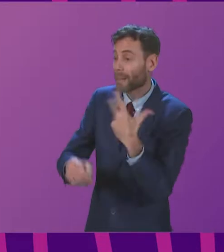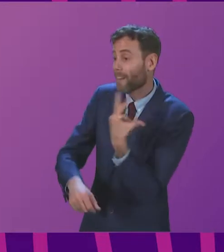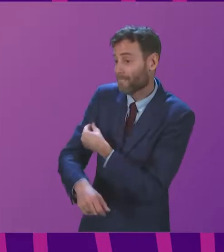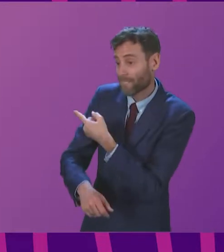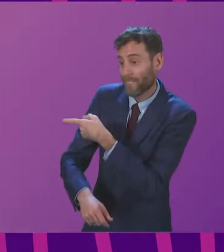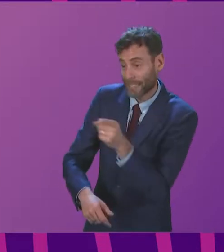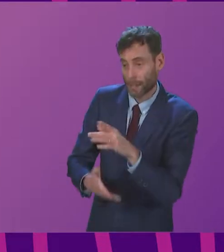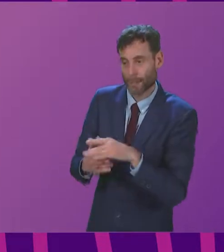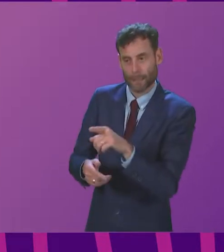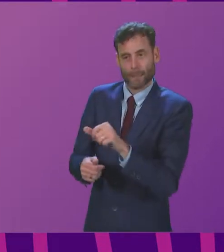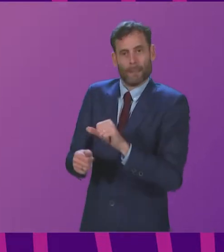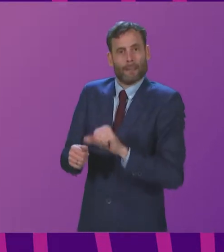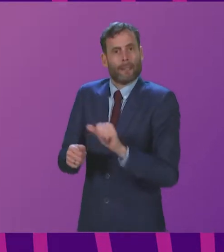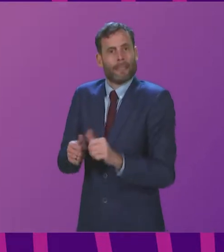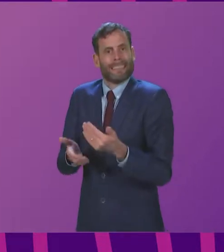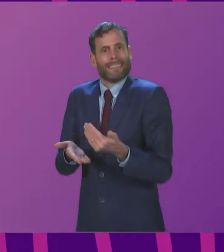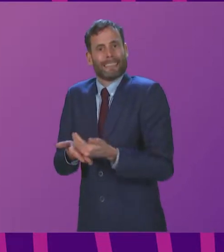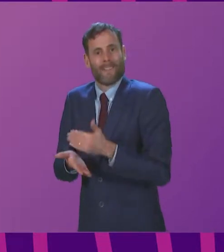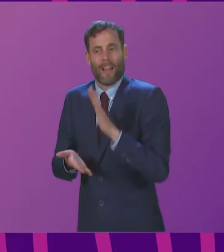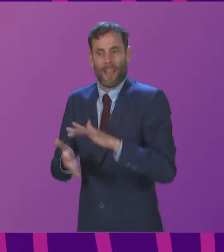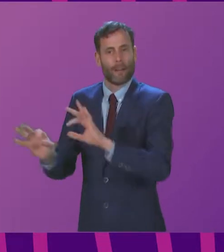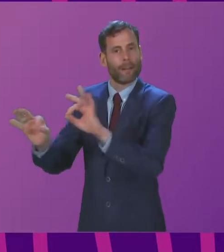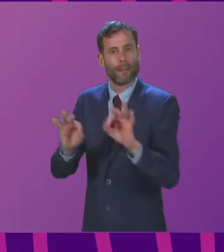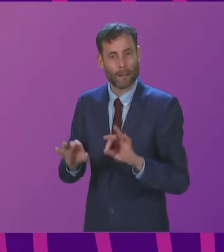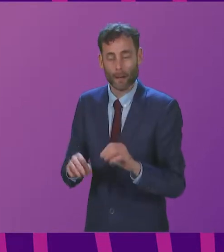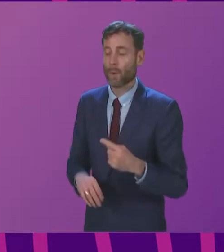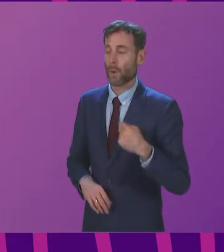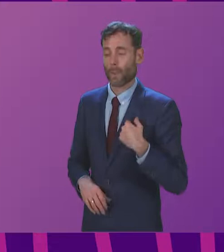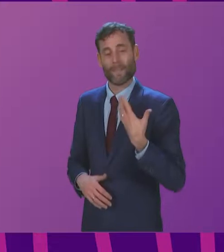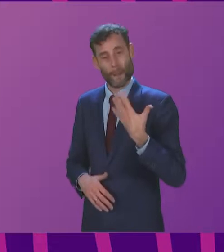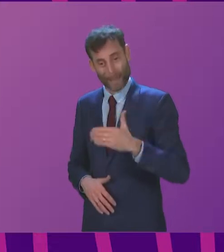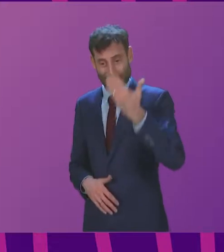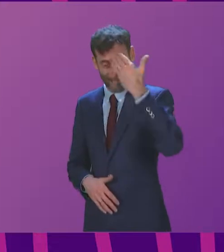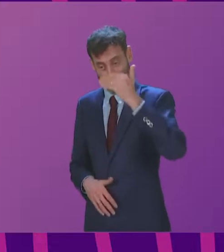past couple of months, by insisting on it being vaccination, we have helped, among other things,